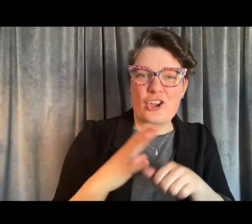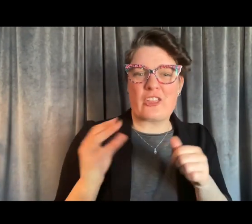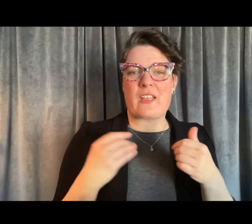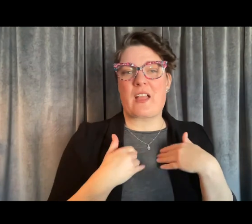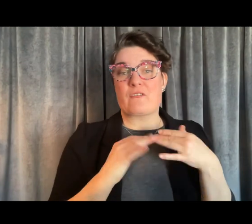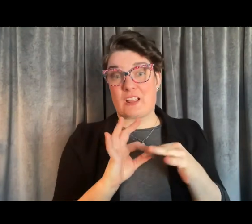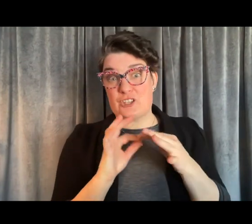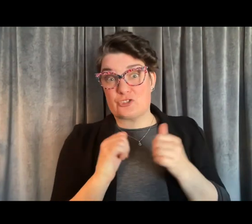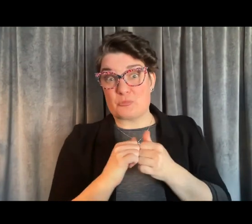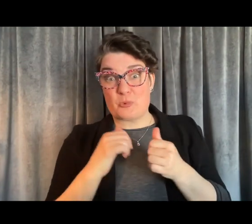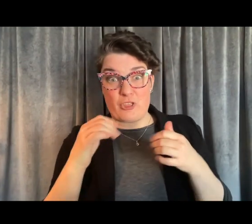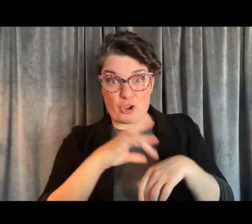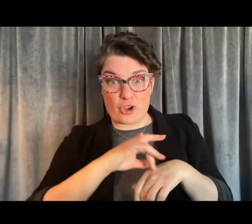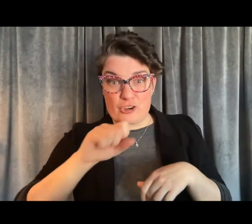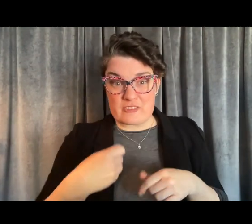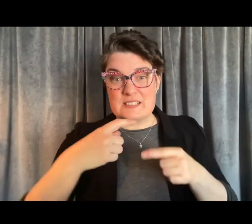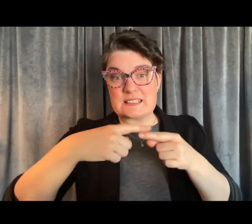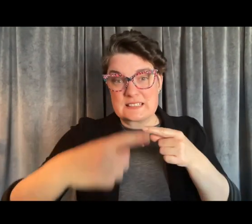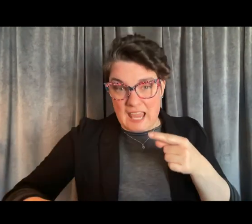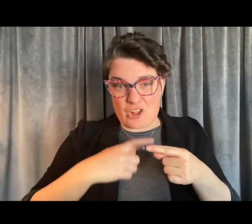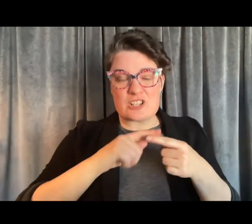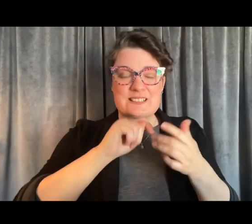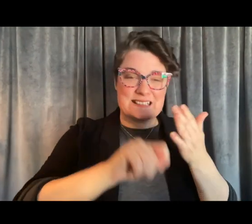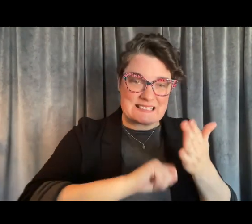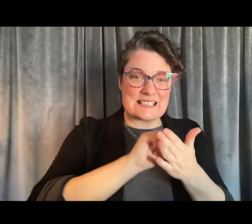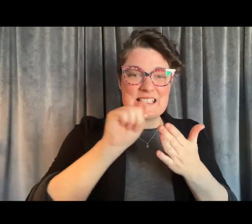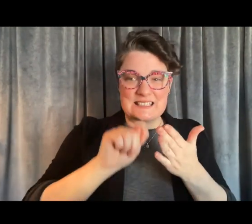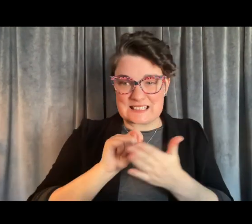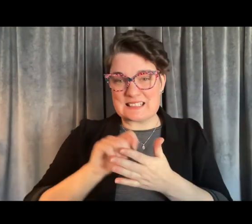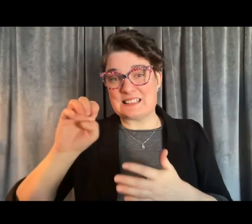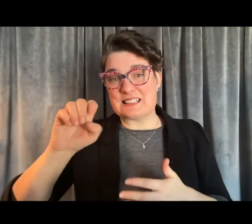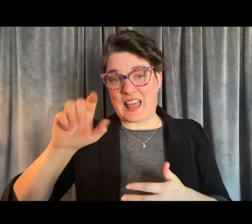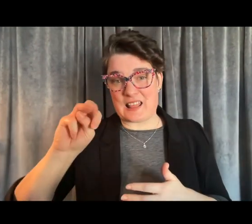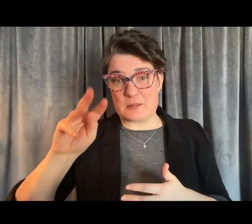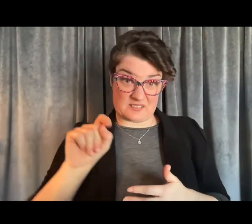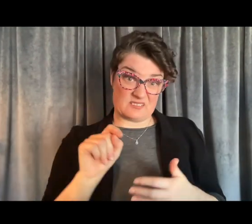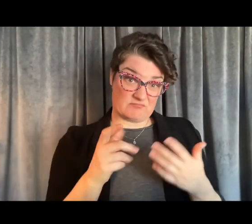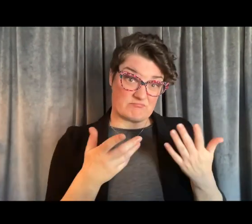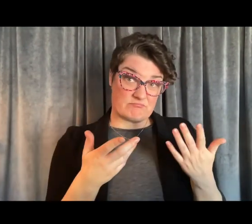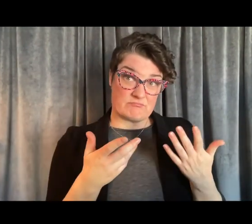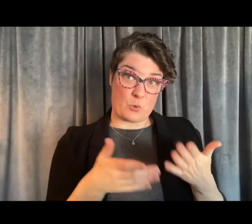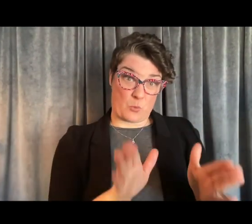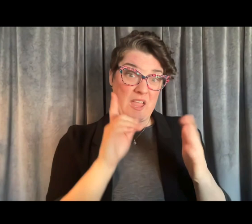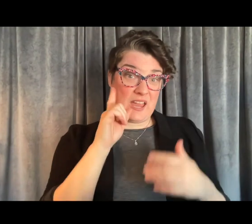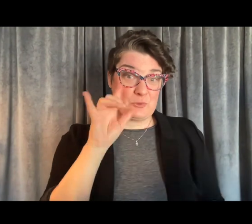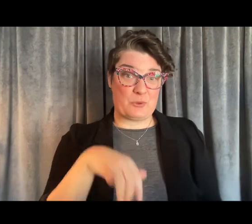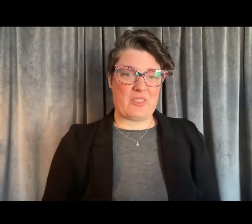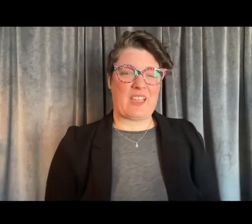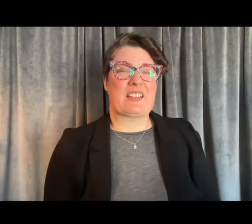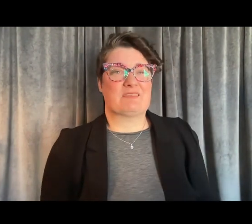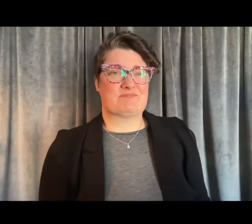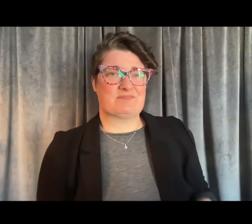the cycles of the earth and seasons and elements, as a way to do that. Nomy: Thank you for naming that. Socket: Yeah.